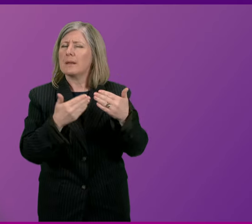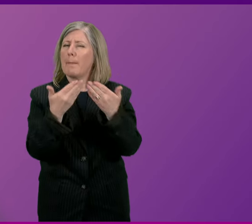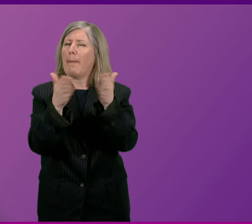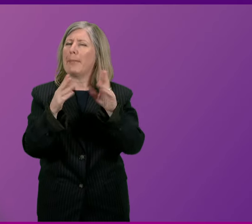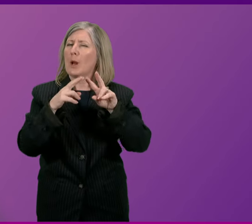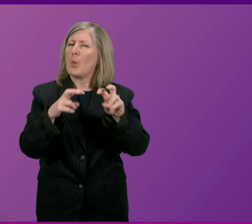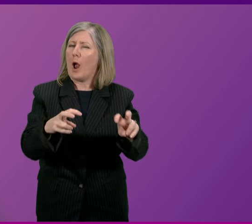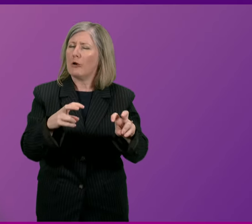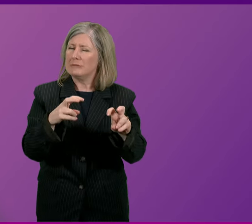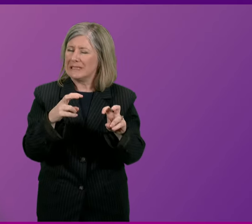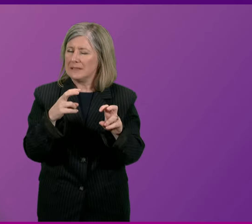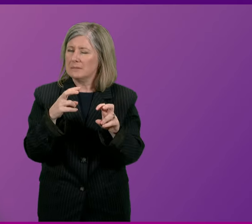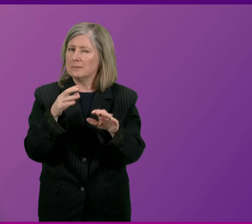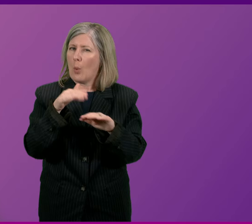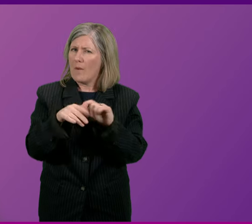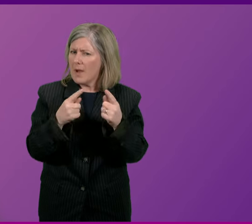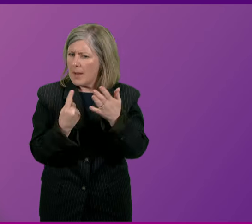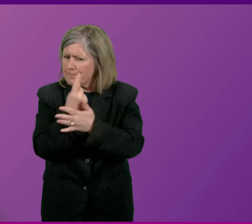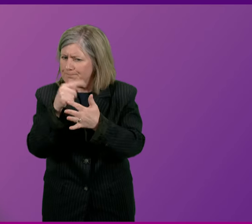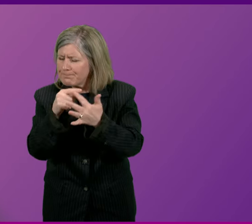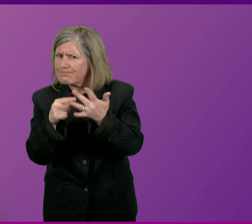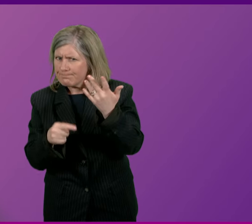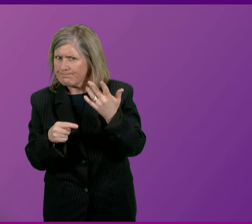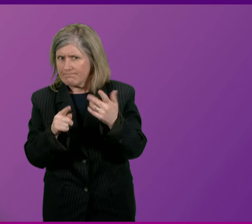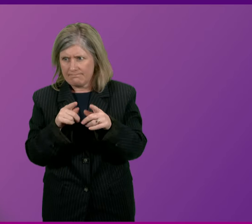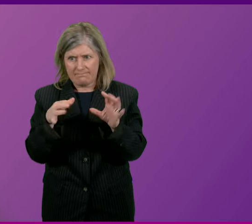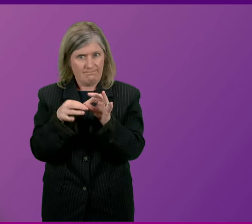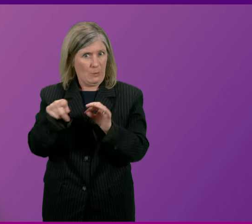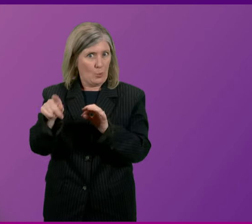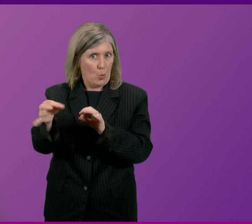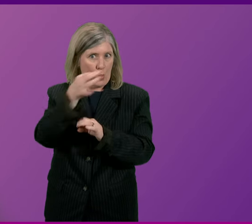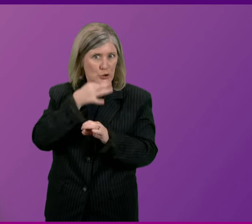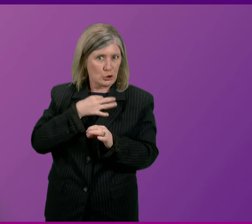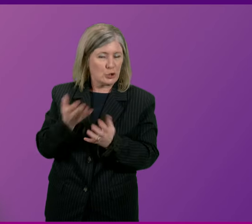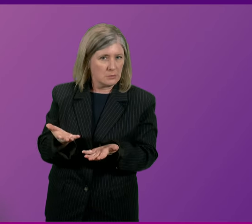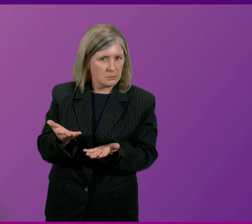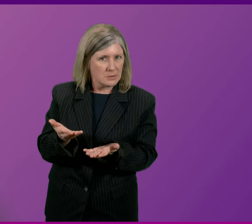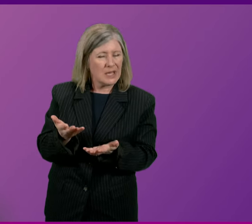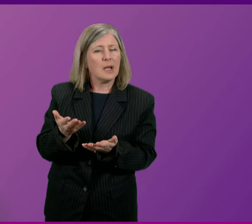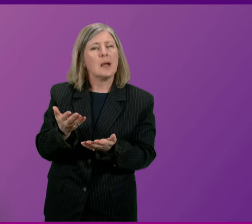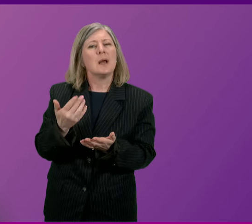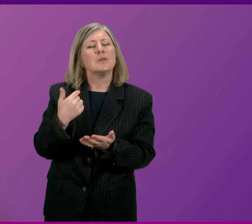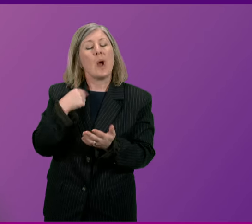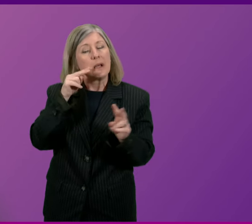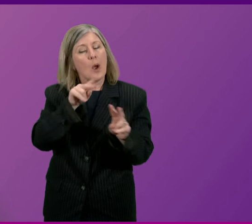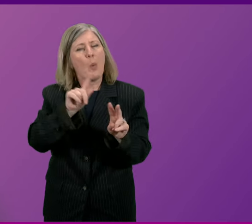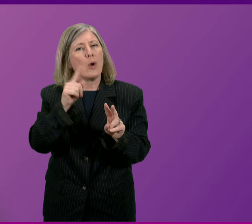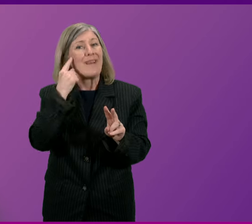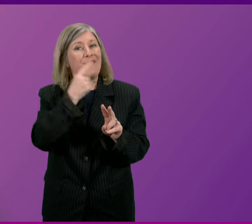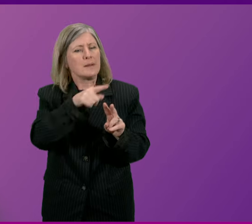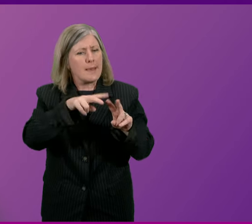to Audrey Nicoll’s question. In observing the evidence, I am struck by how overwhelming it